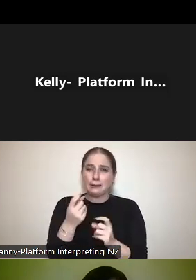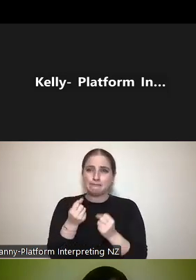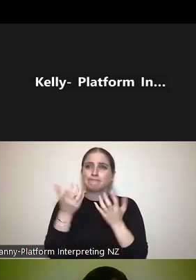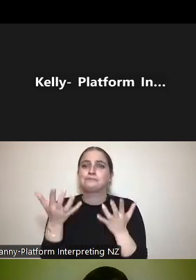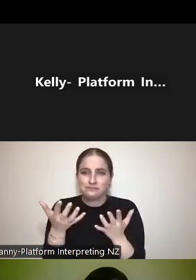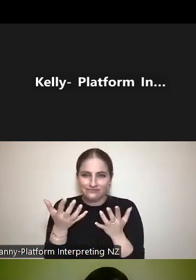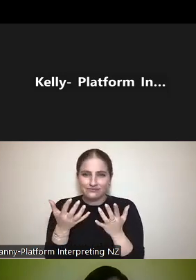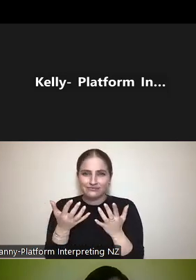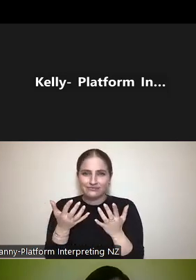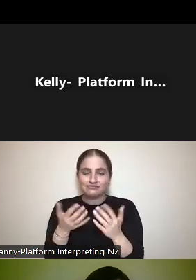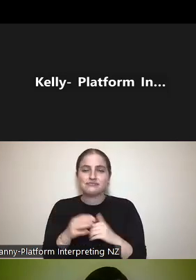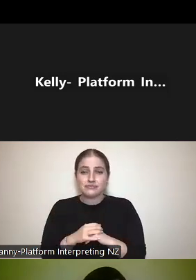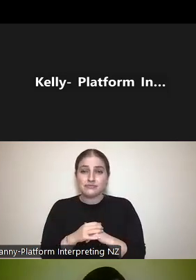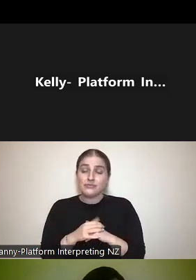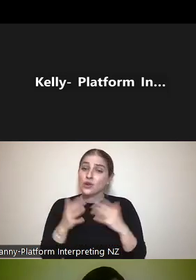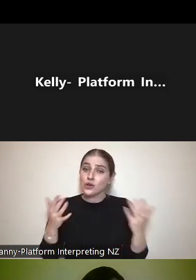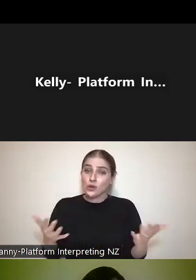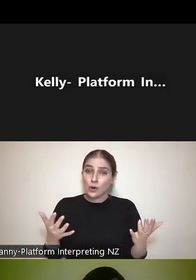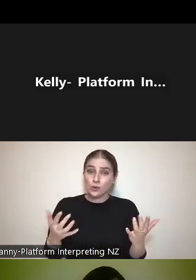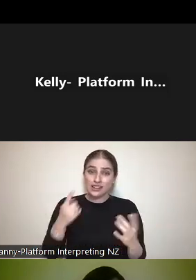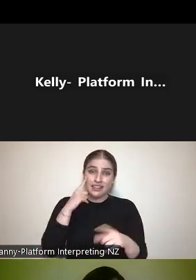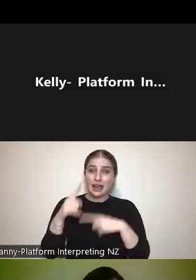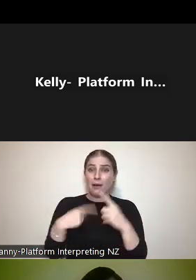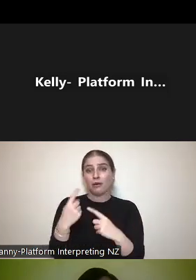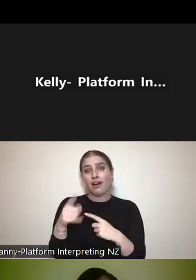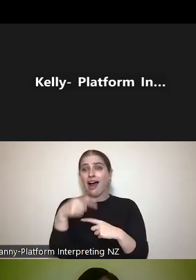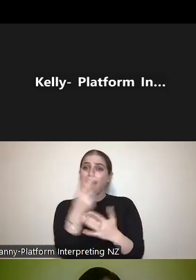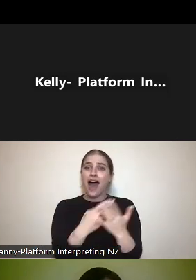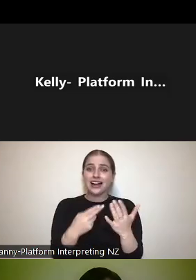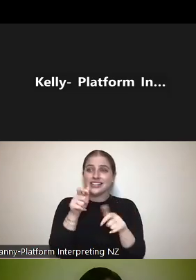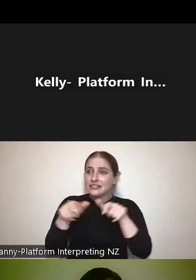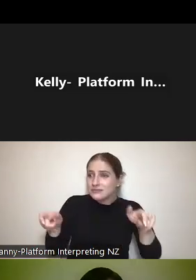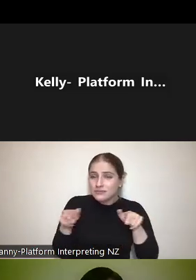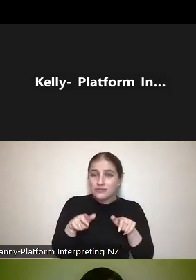your artists, your fellow artists in the room, you could establish who's available to raise